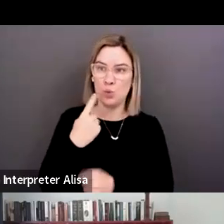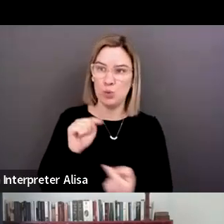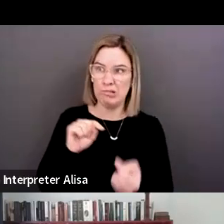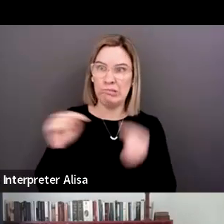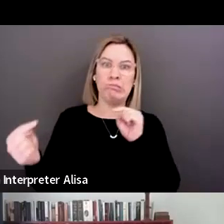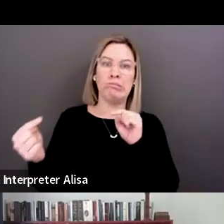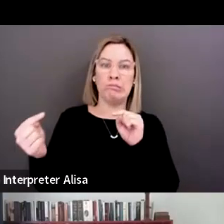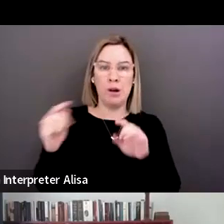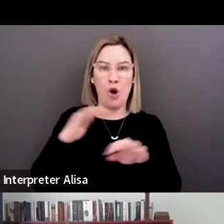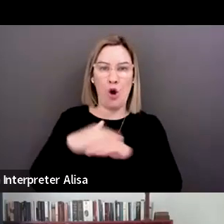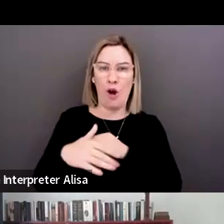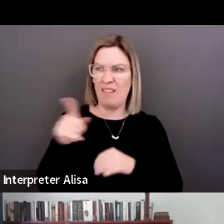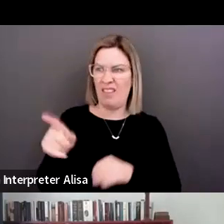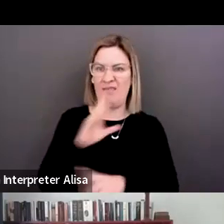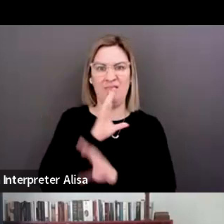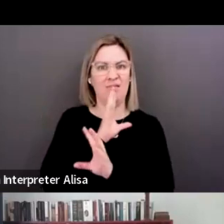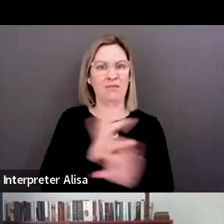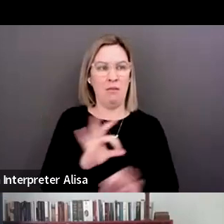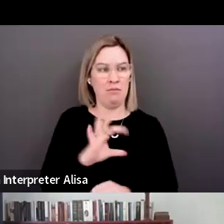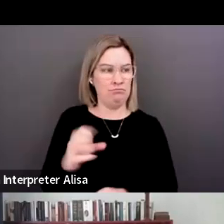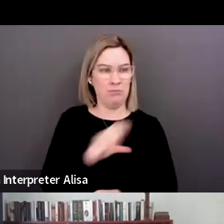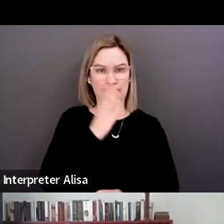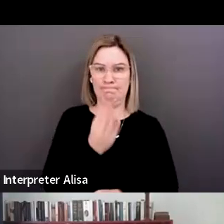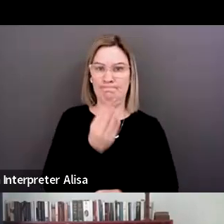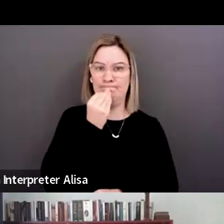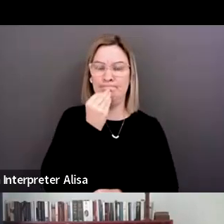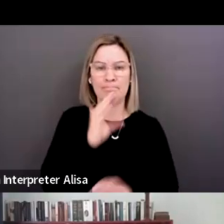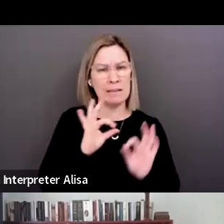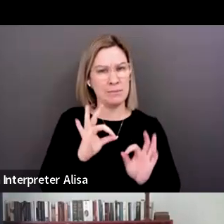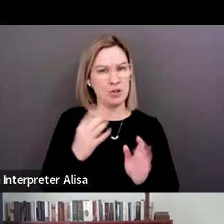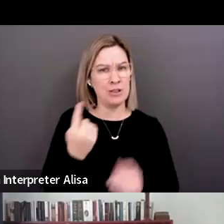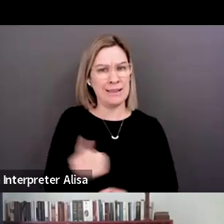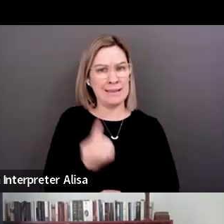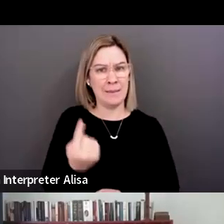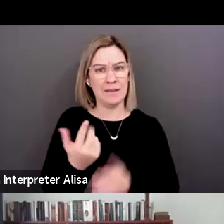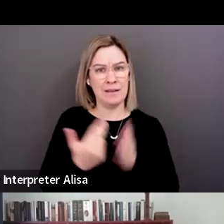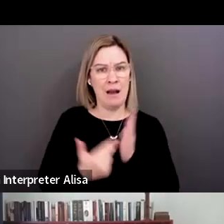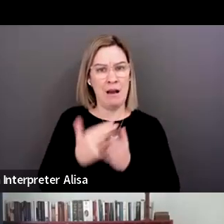work with. And here's where we draw the line against who we won't work with.